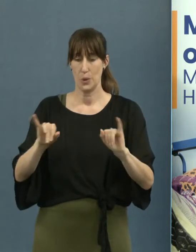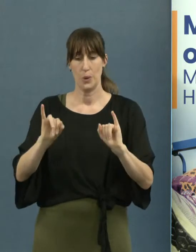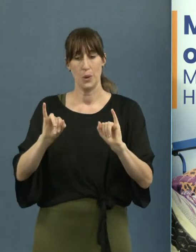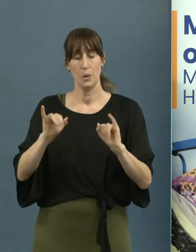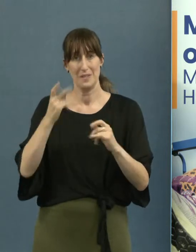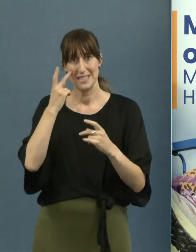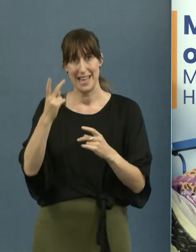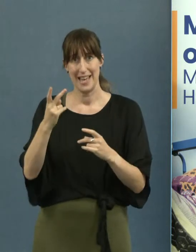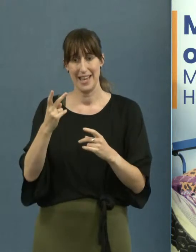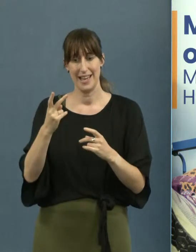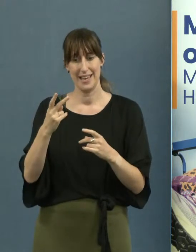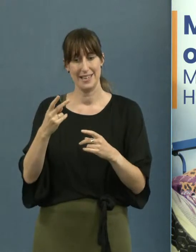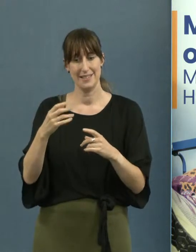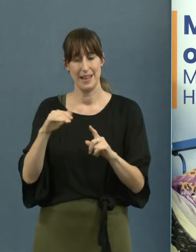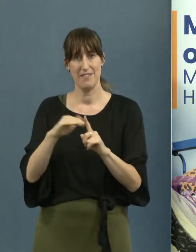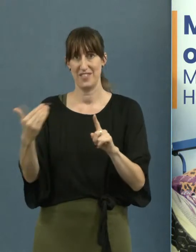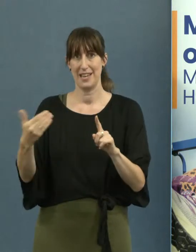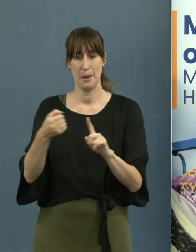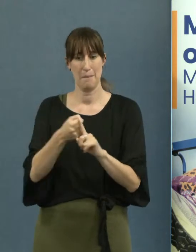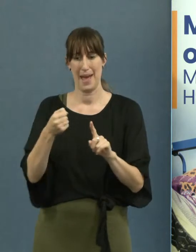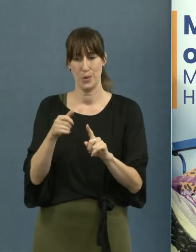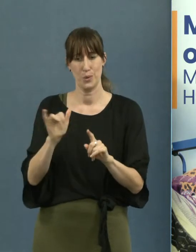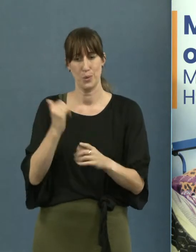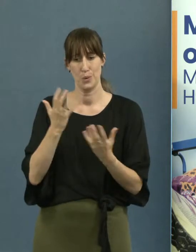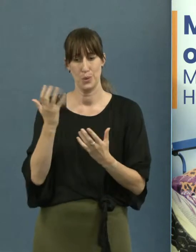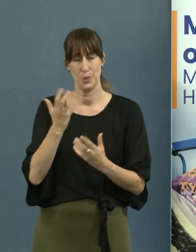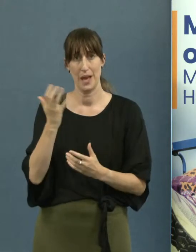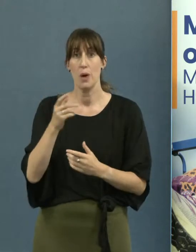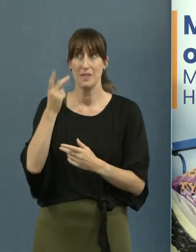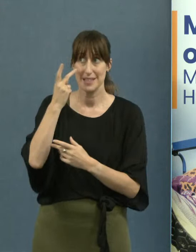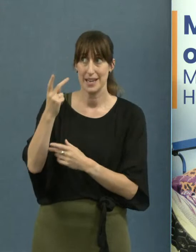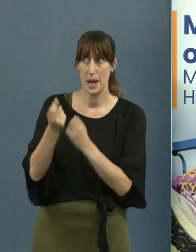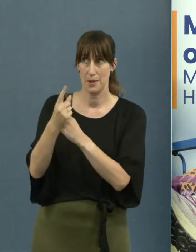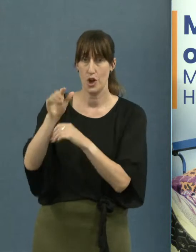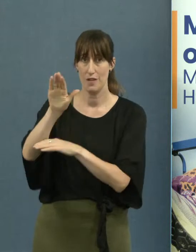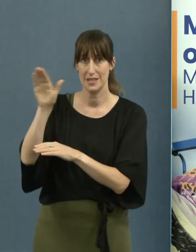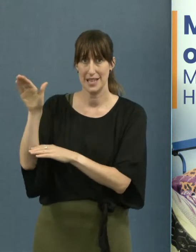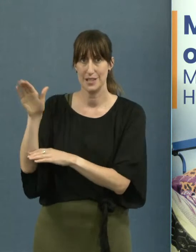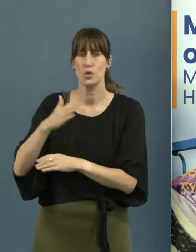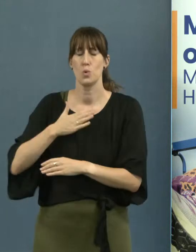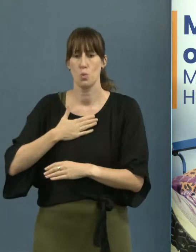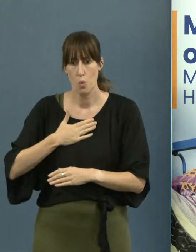measles overseas. So again, we need to get our MMR rates back